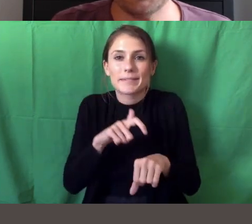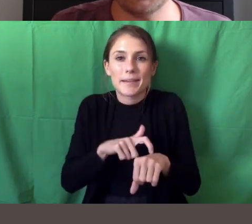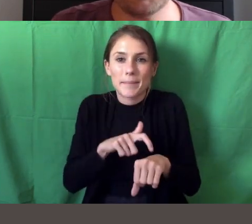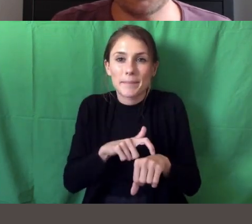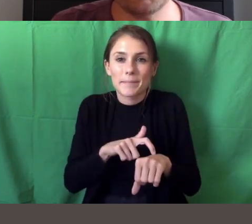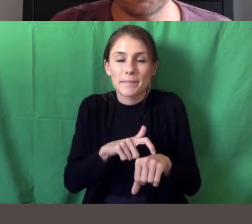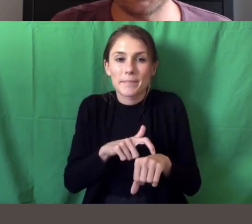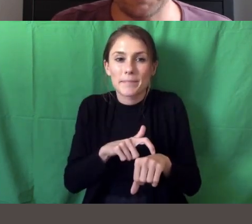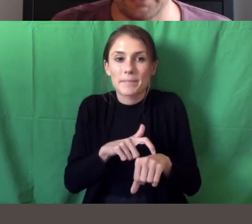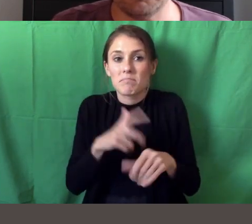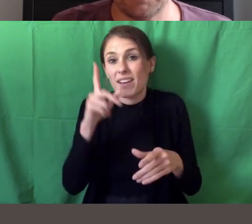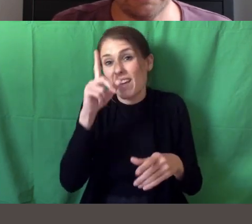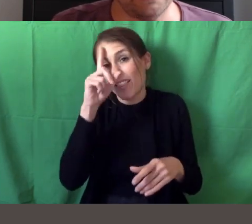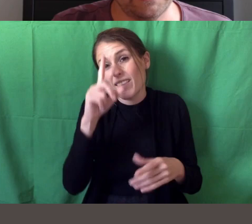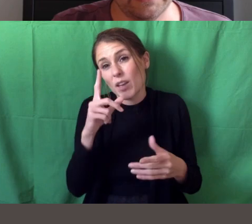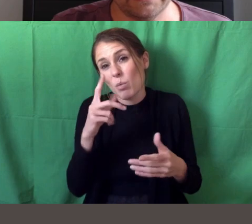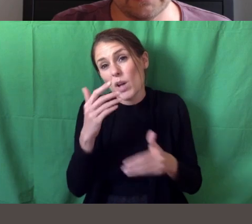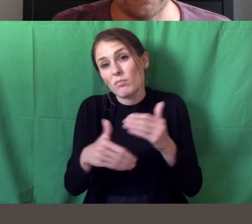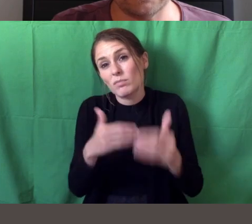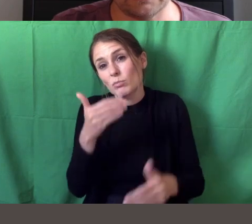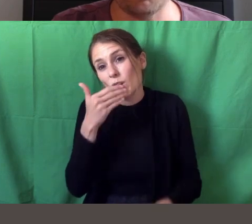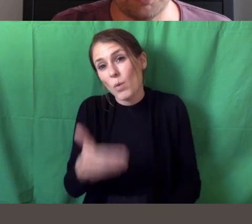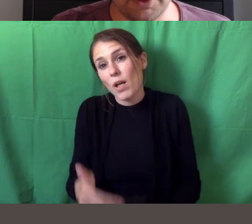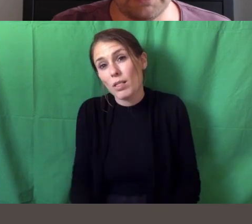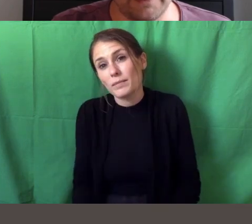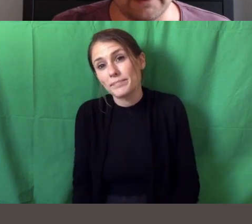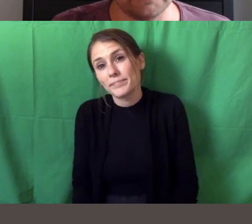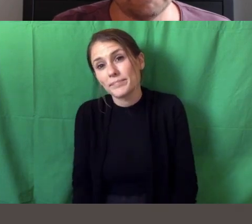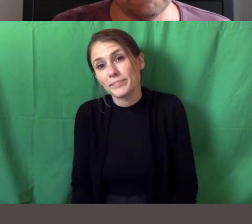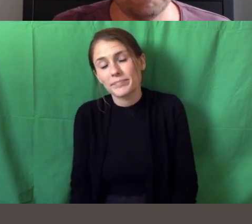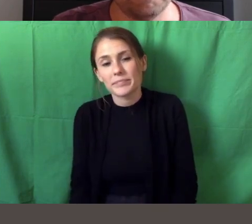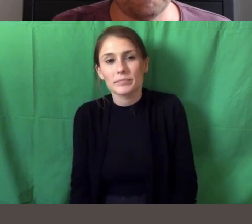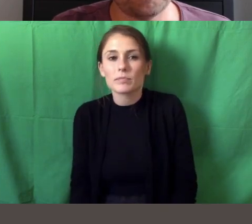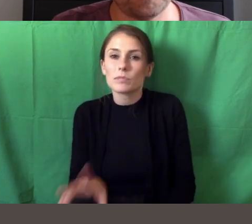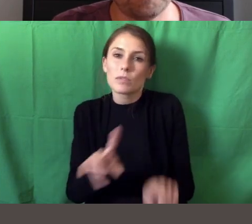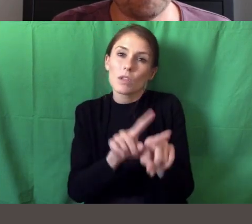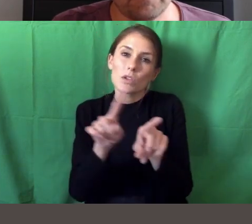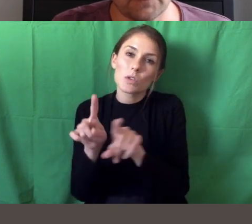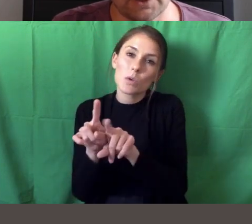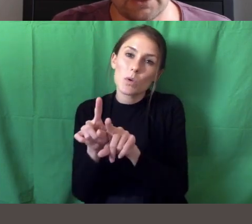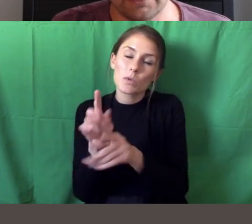Nothing. We had very limited time and I think it went pretty well.